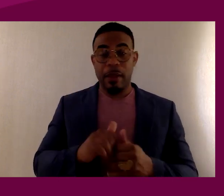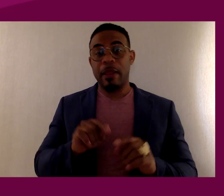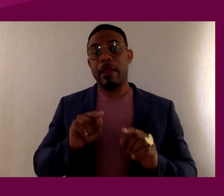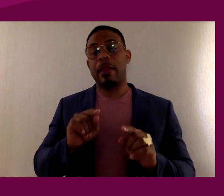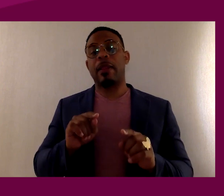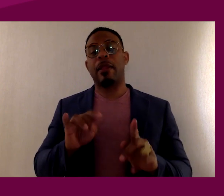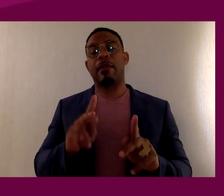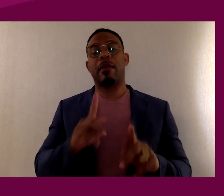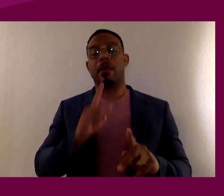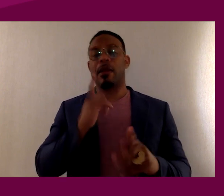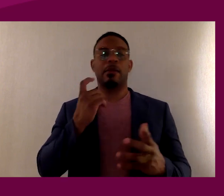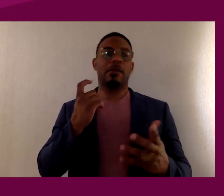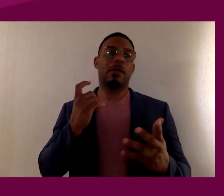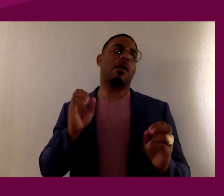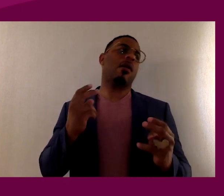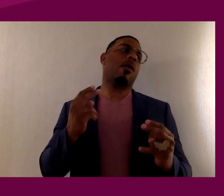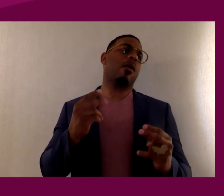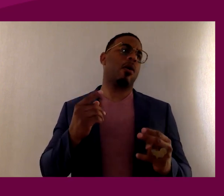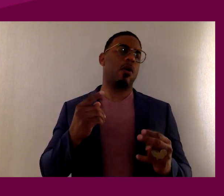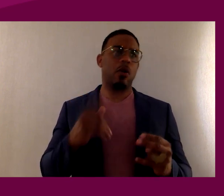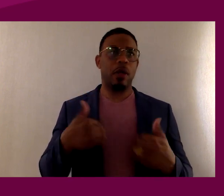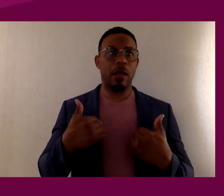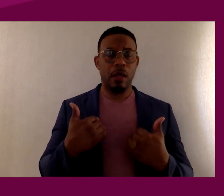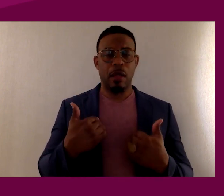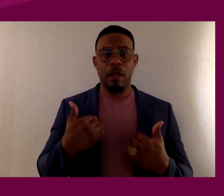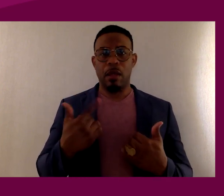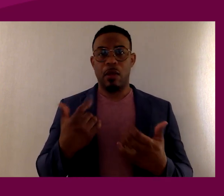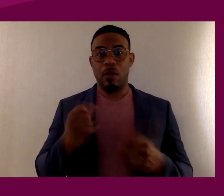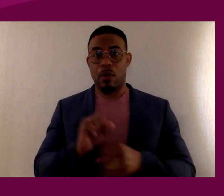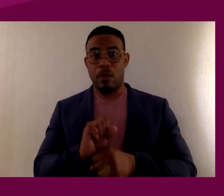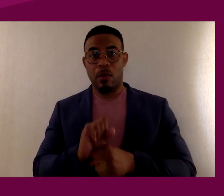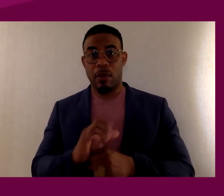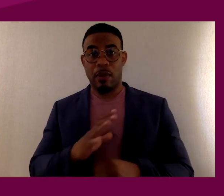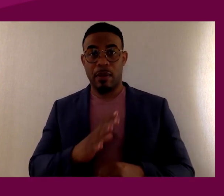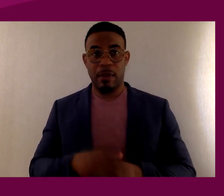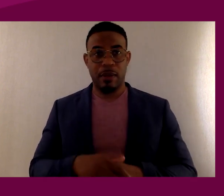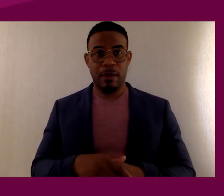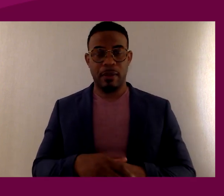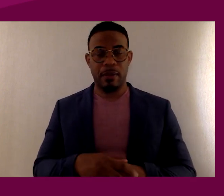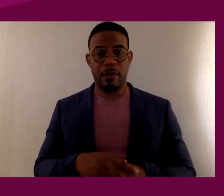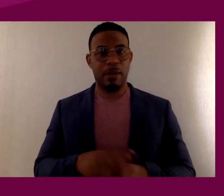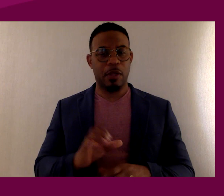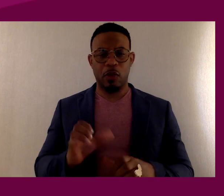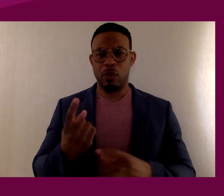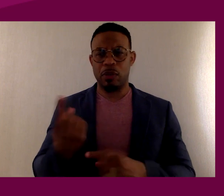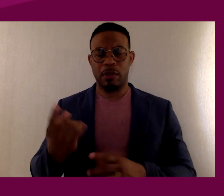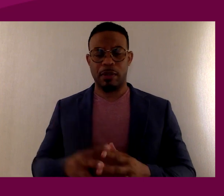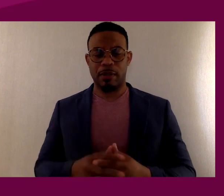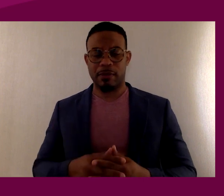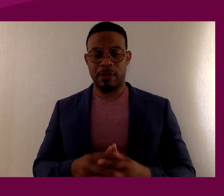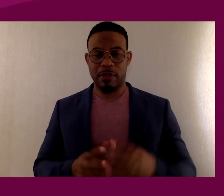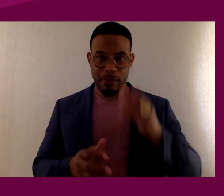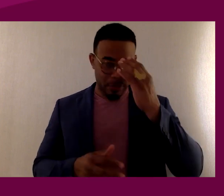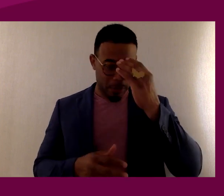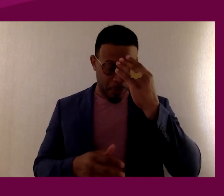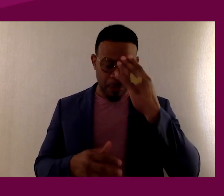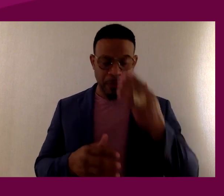the idea somehow that people are just you're young, you want to work? Fine, go do something.